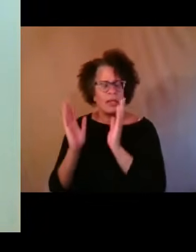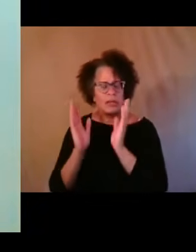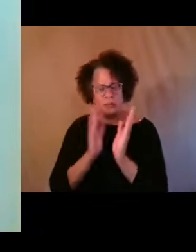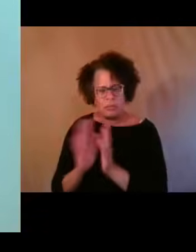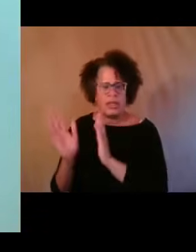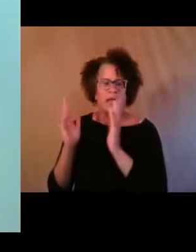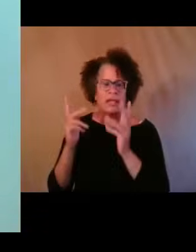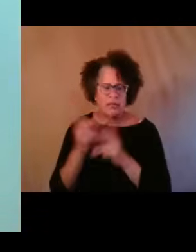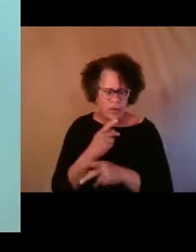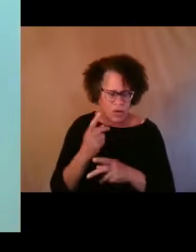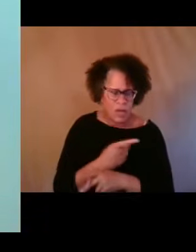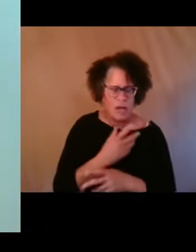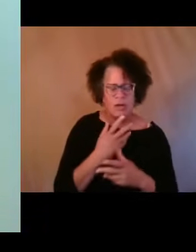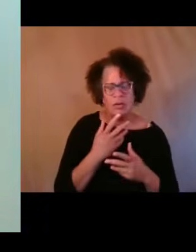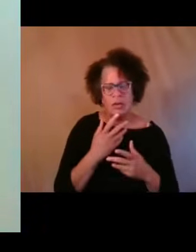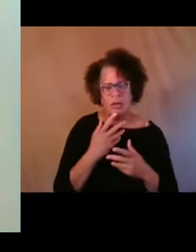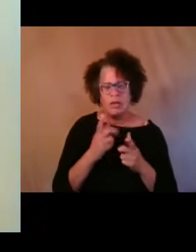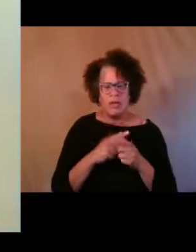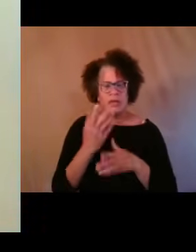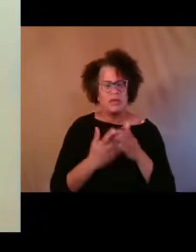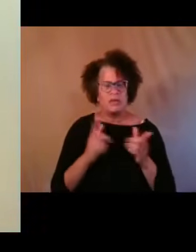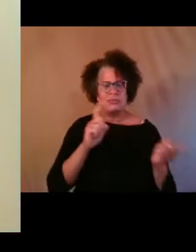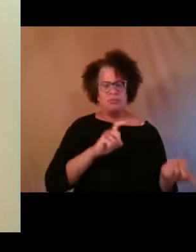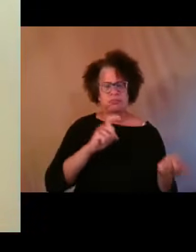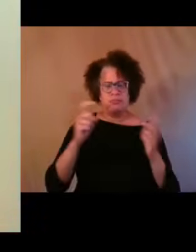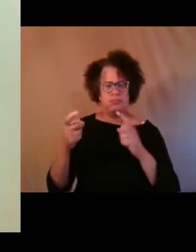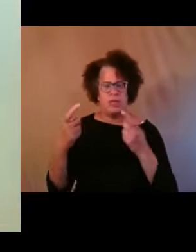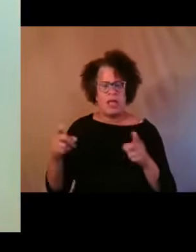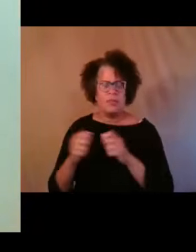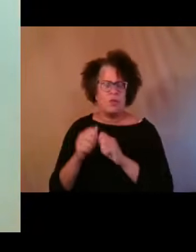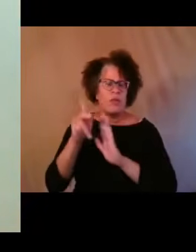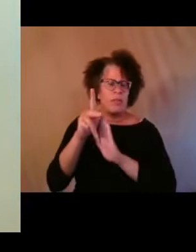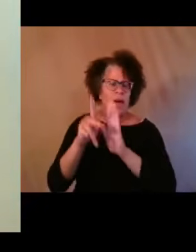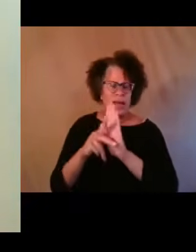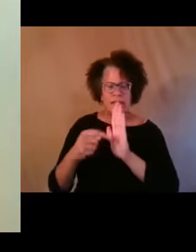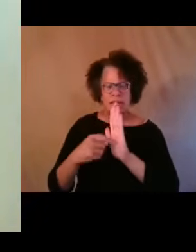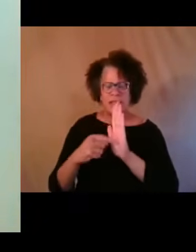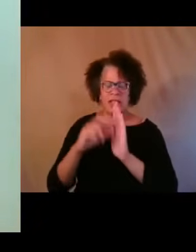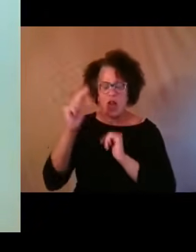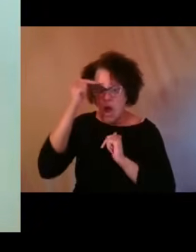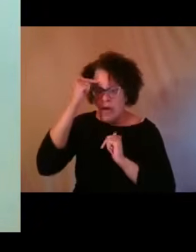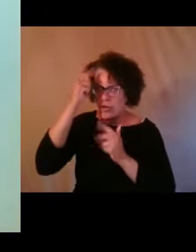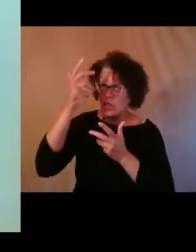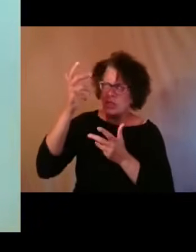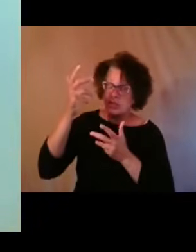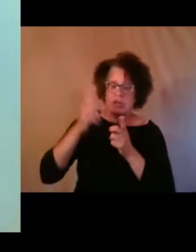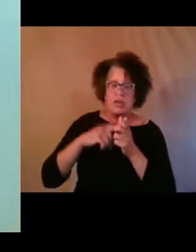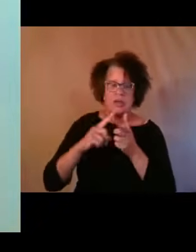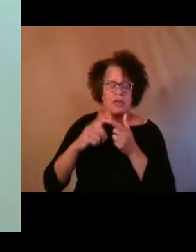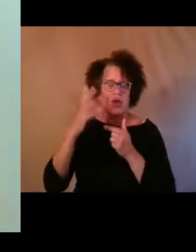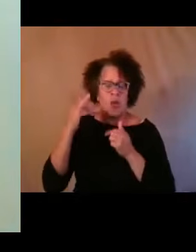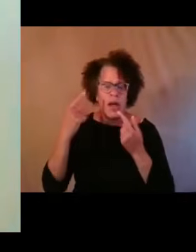And when there's been big shifts in policies and governance, it's because of organizing,